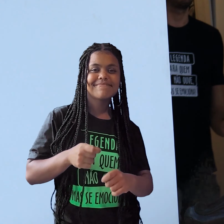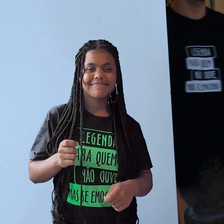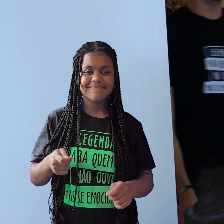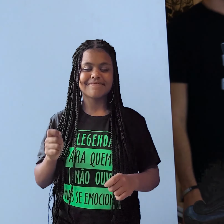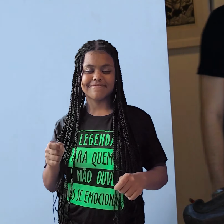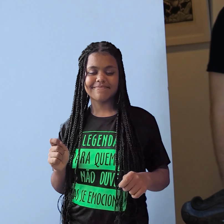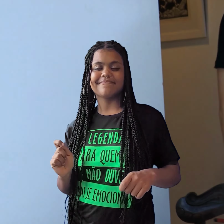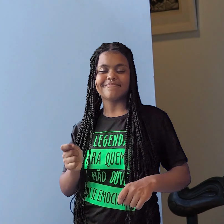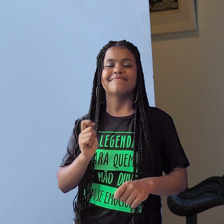Trip Jazz